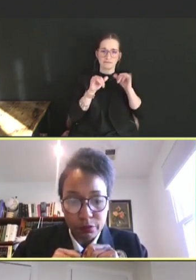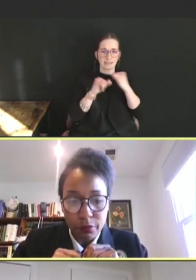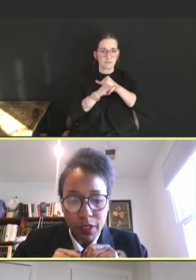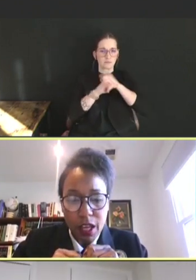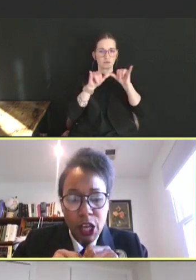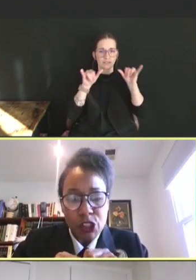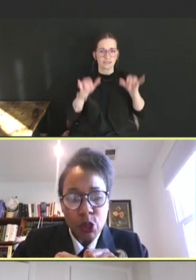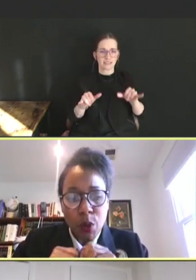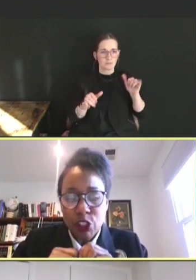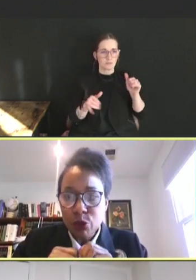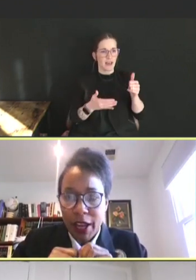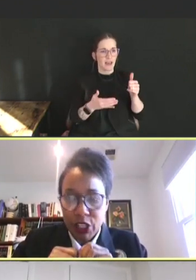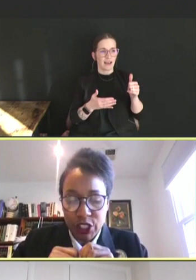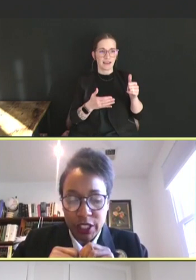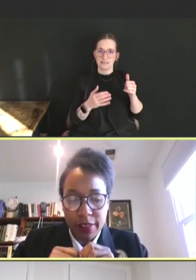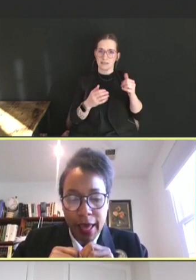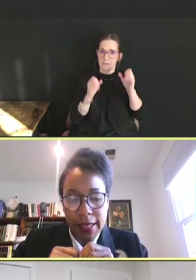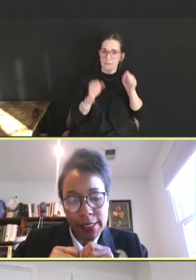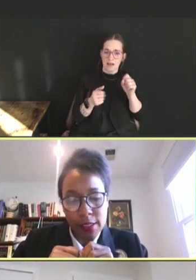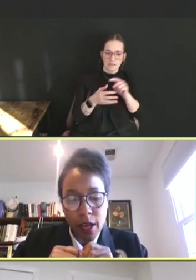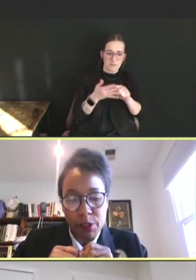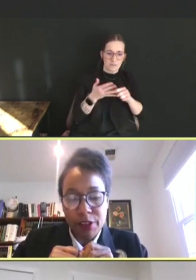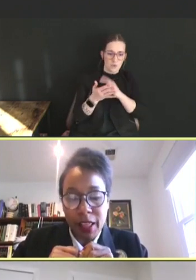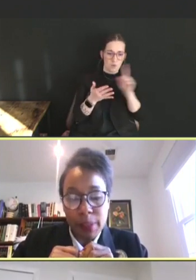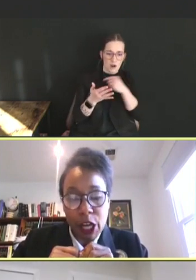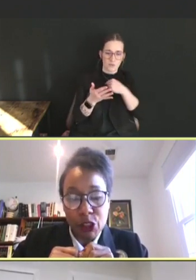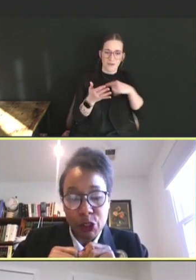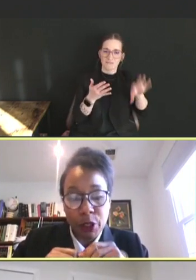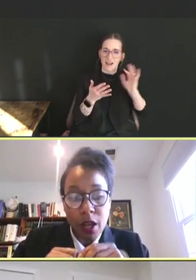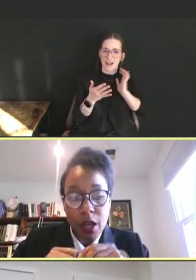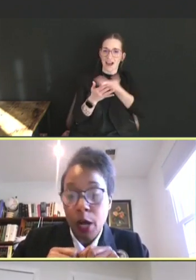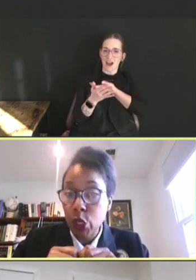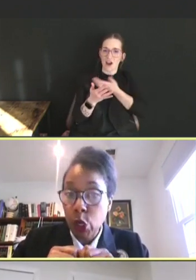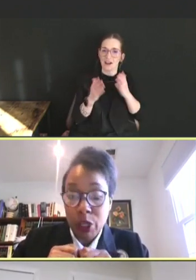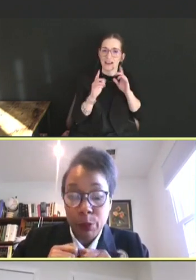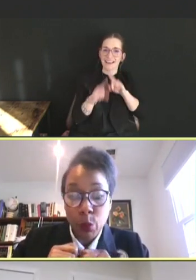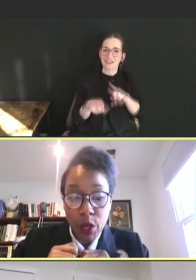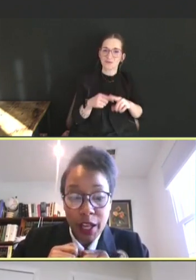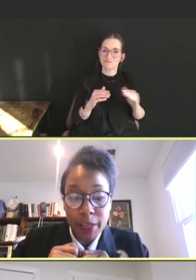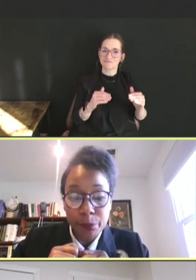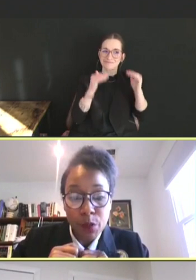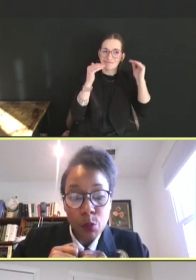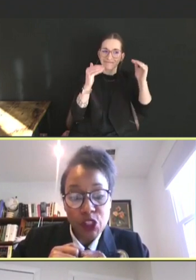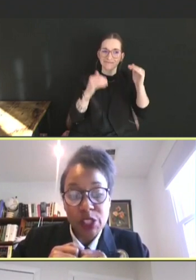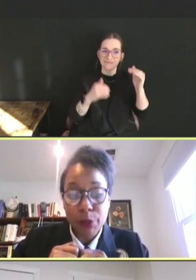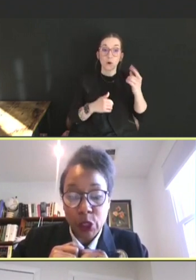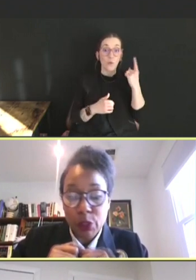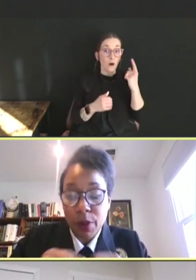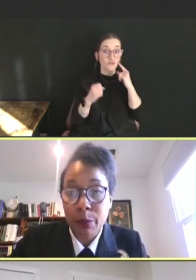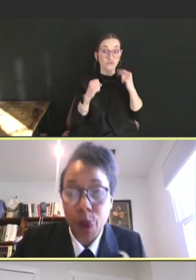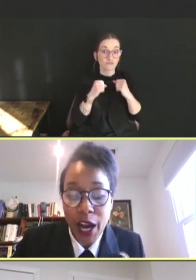So, one strategy that is developed under a goal number one, which is built upon prior